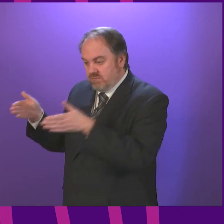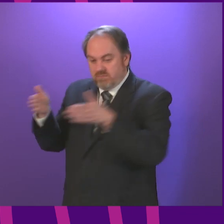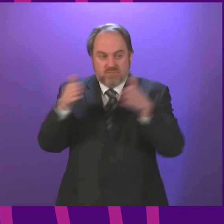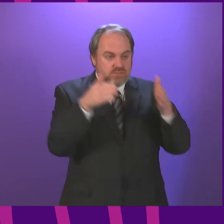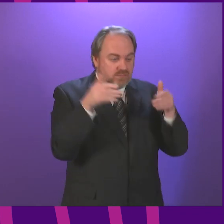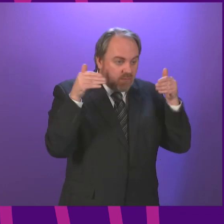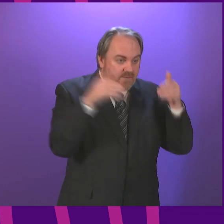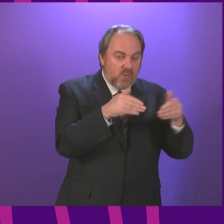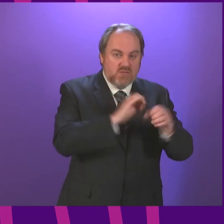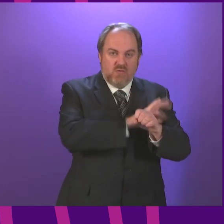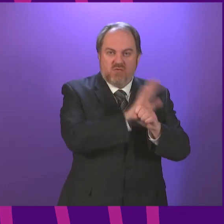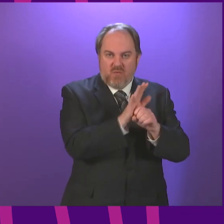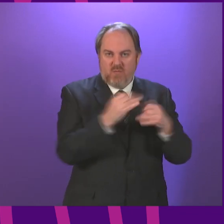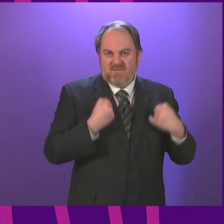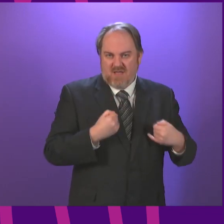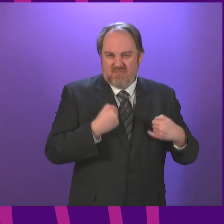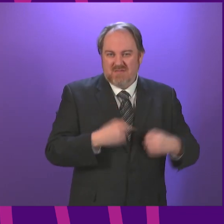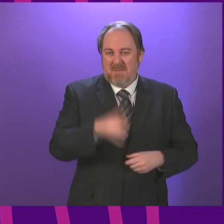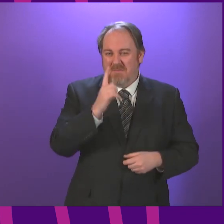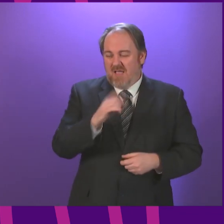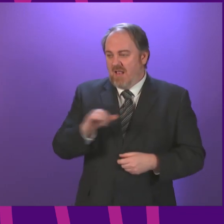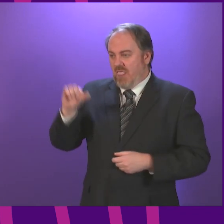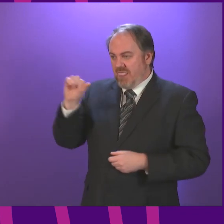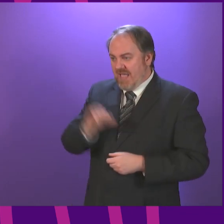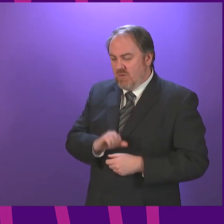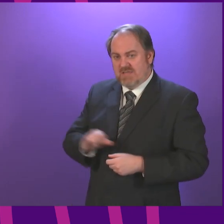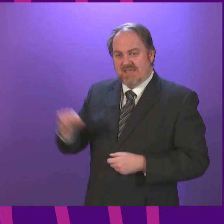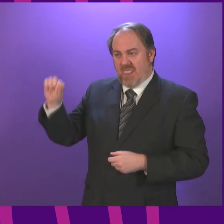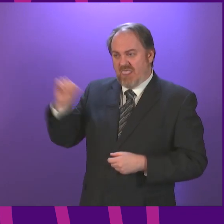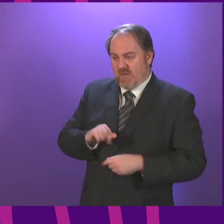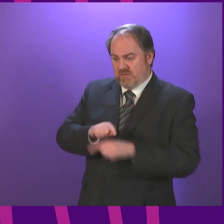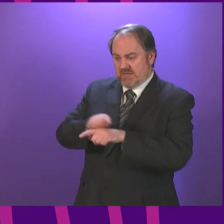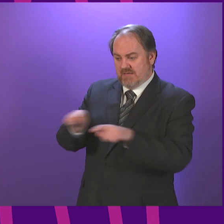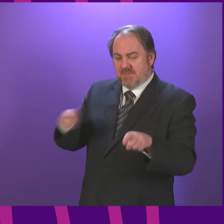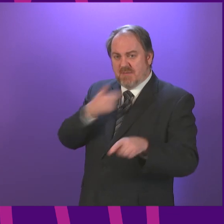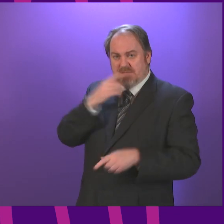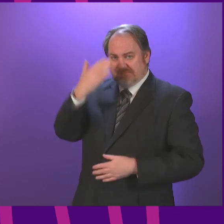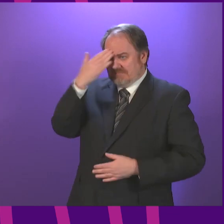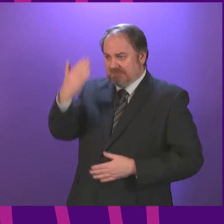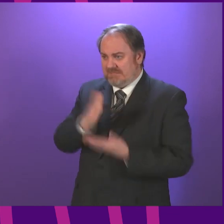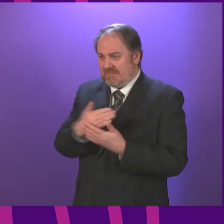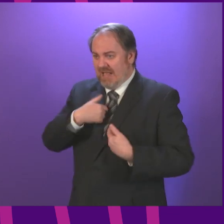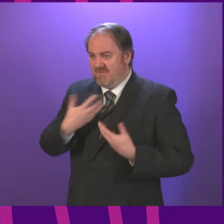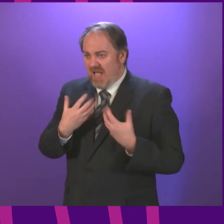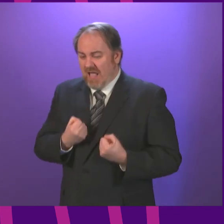huge. Thousands of people who have cancer do not know it, so they are not receiving